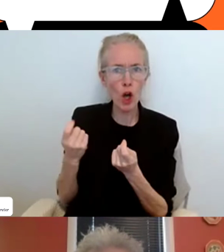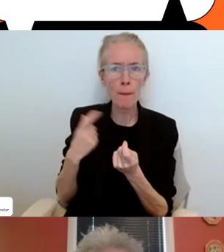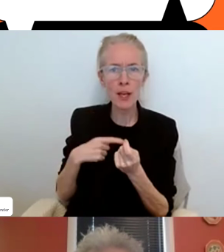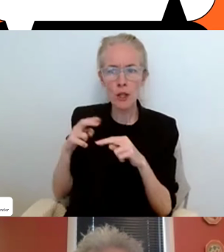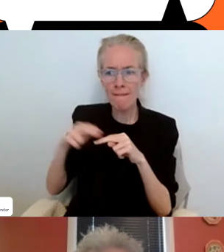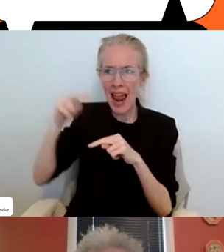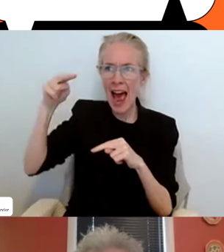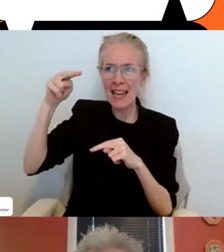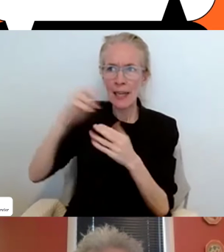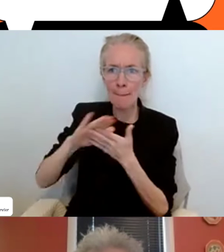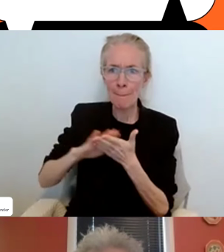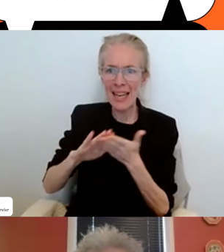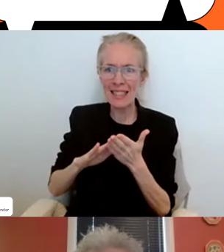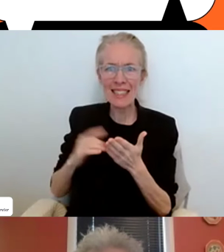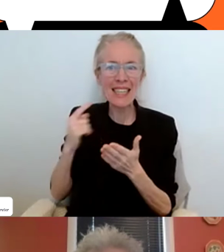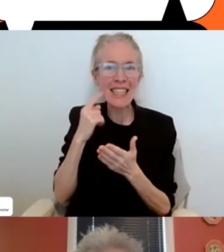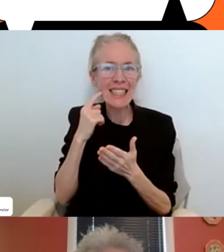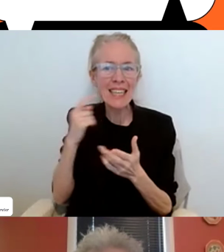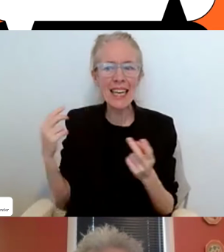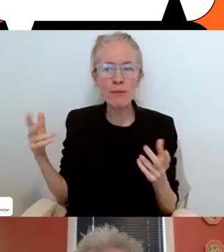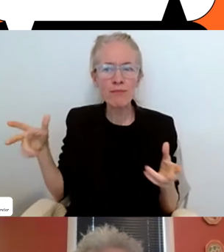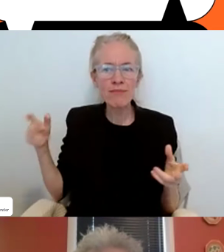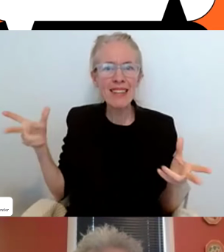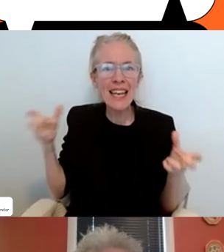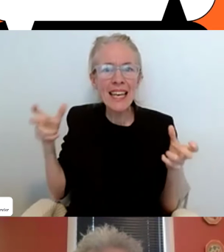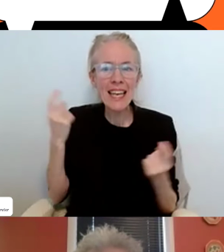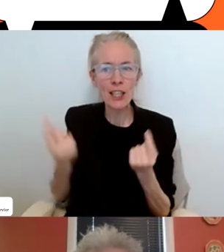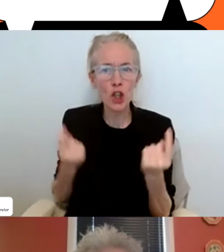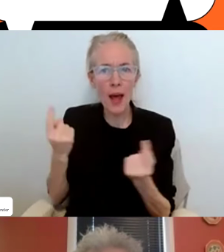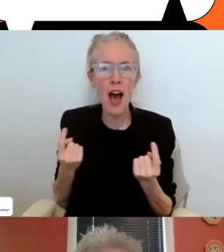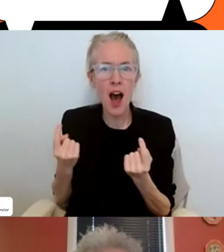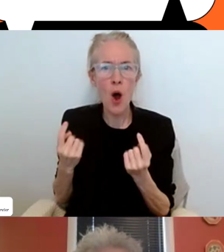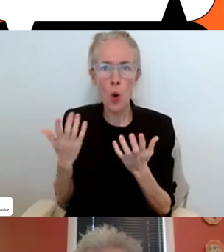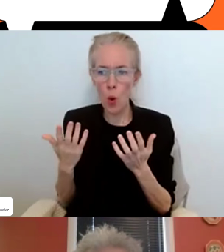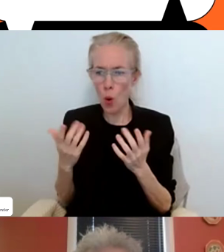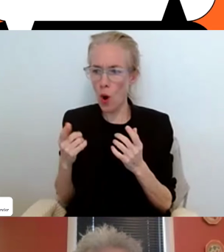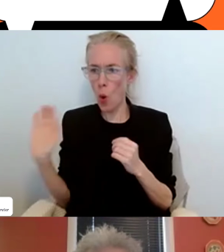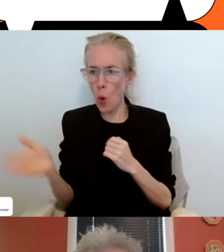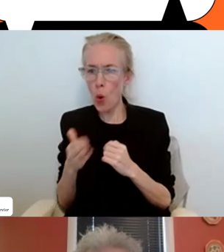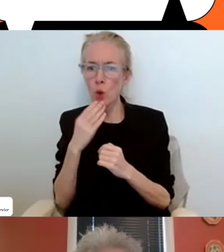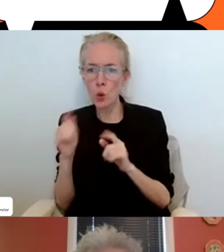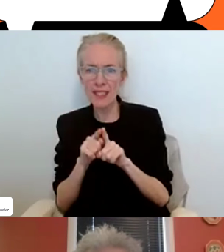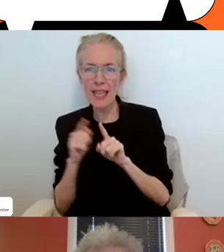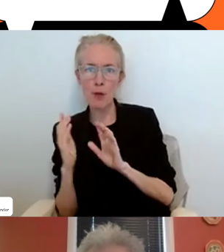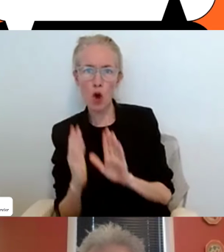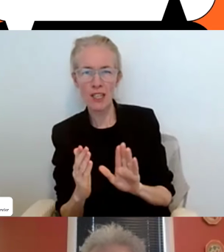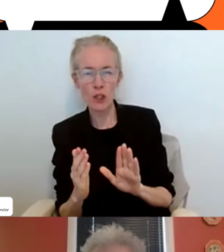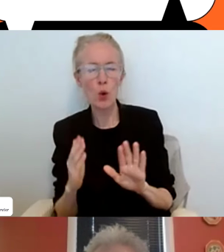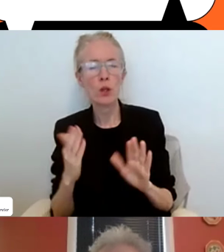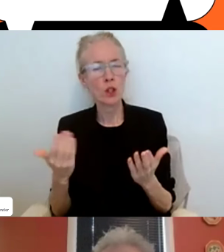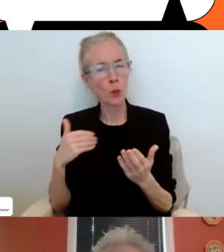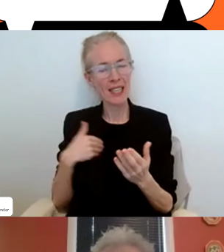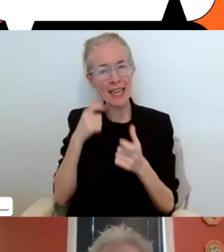environment that does account for all factors, including acoustic